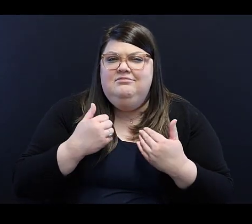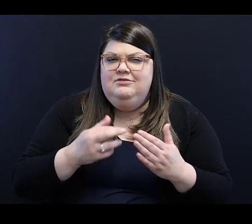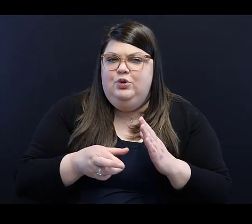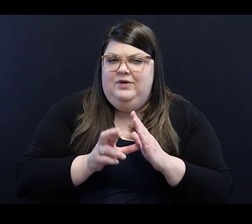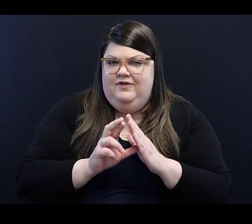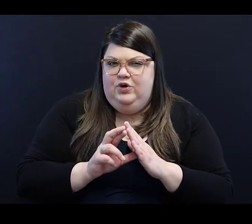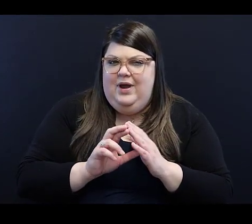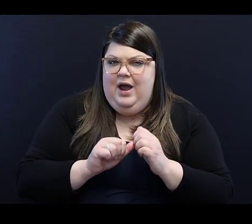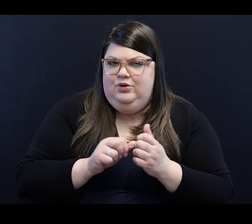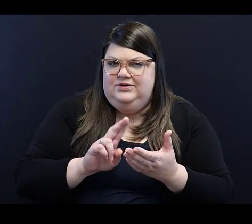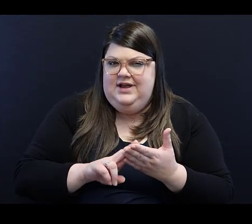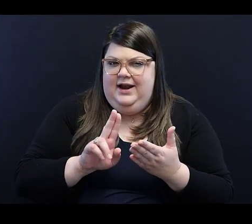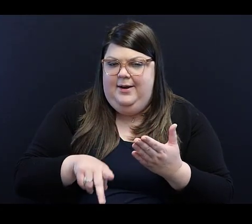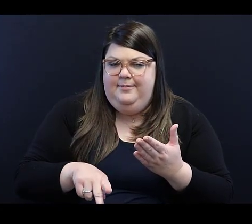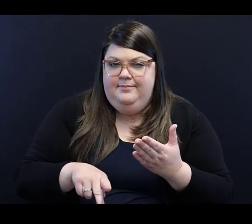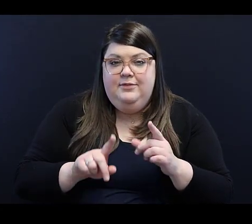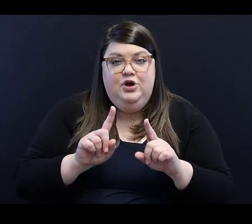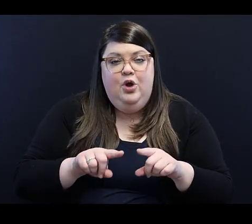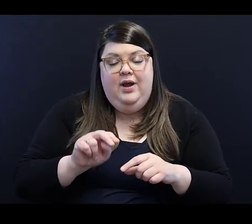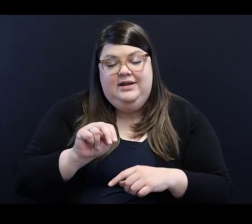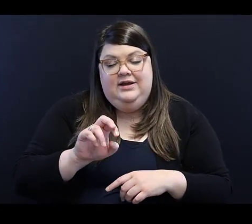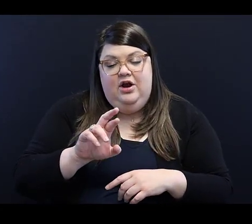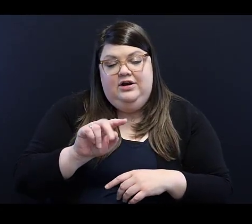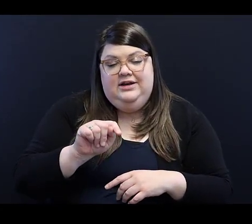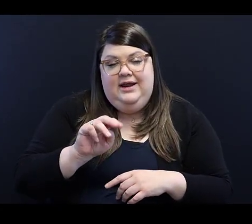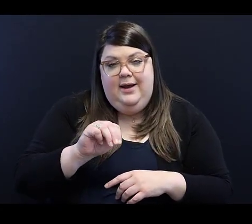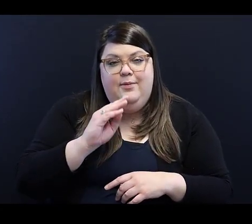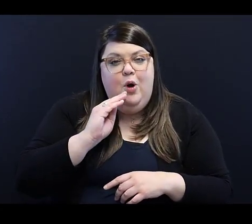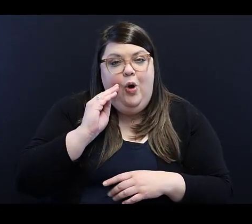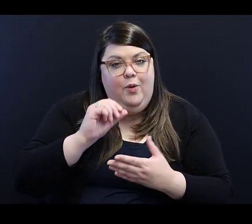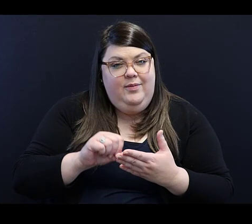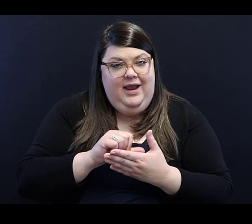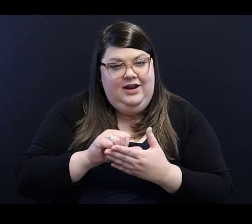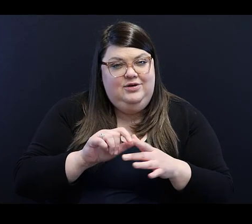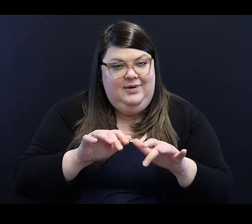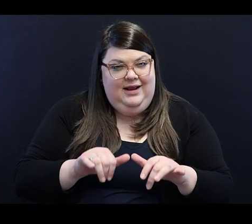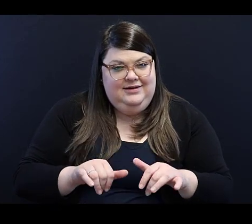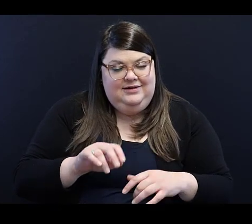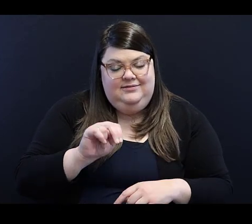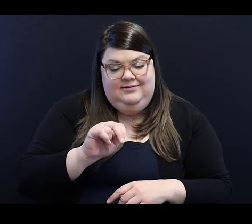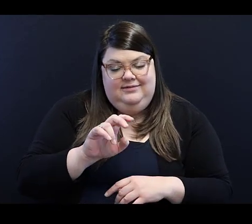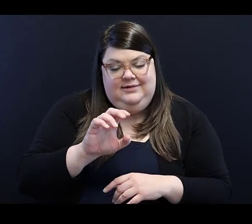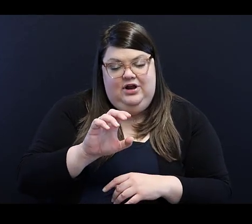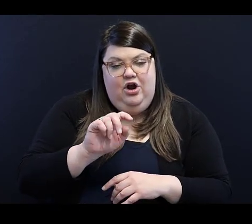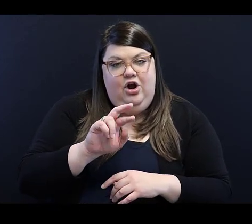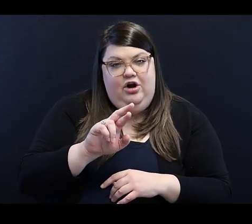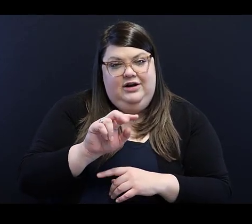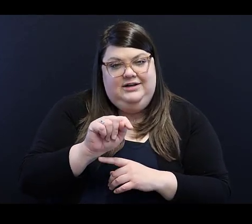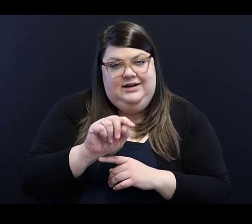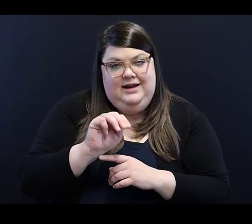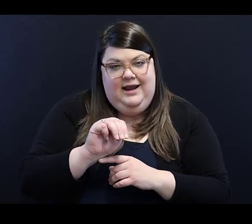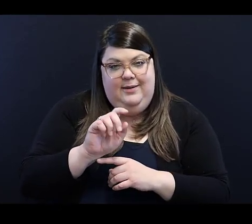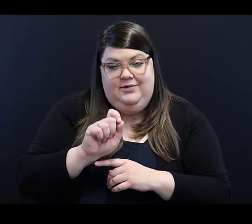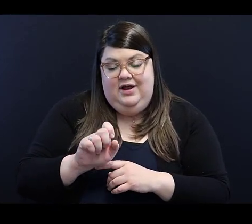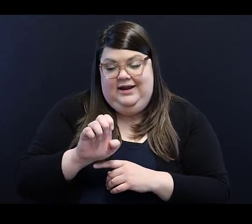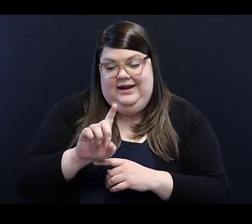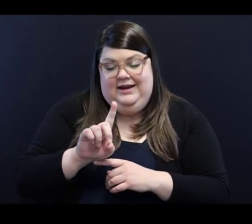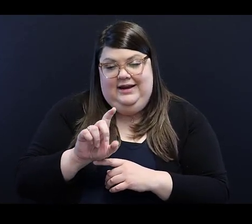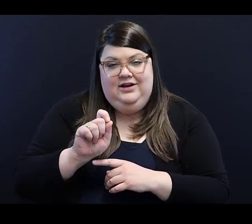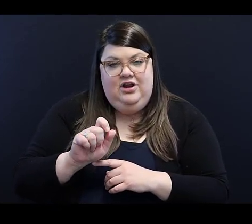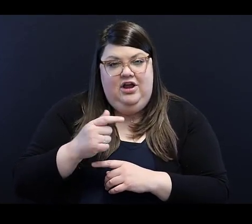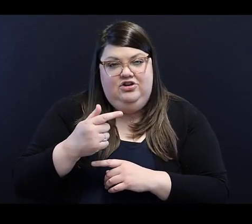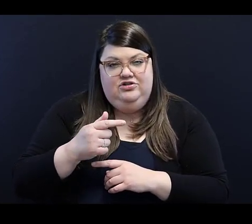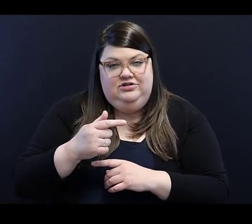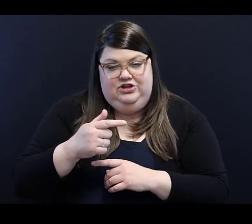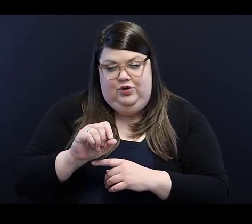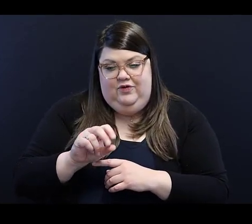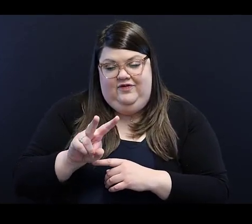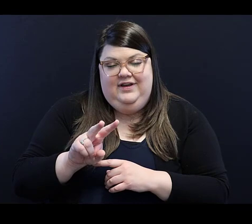for the newsletter. Go to the NCRTM homepage by entering ncrtm.ed.gov in your internet browser.